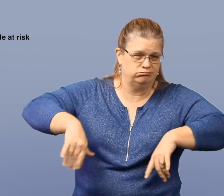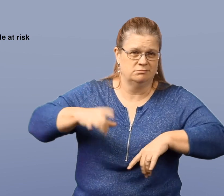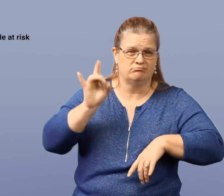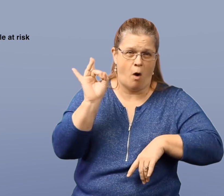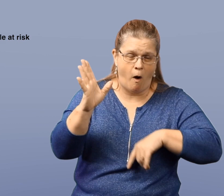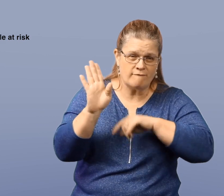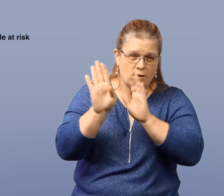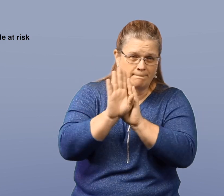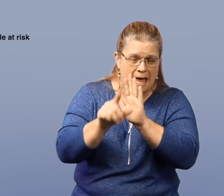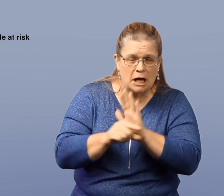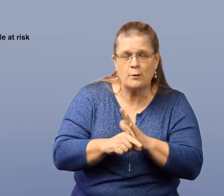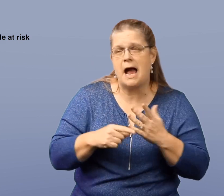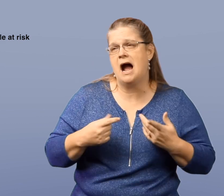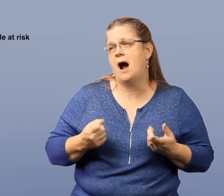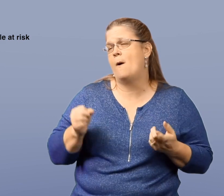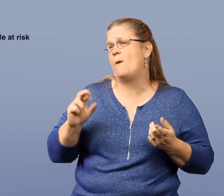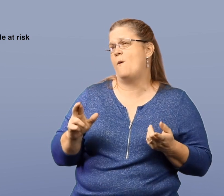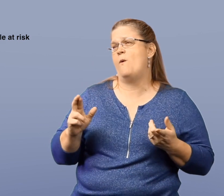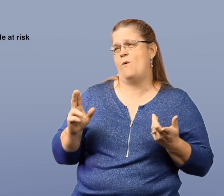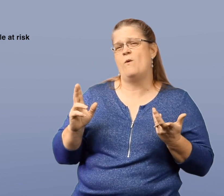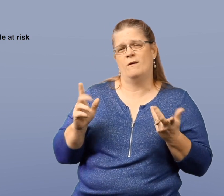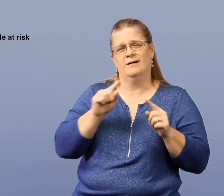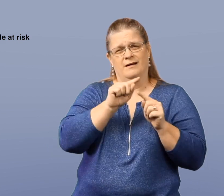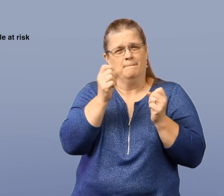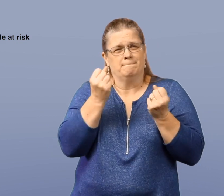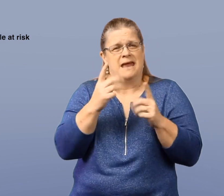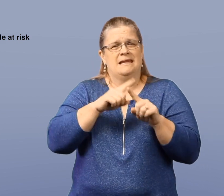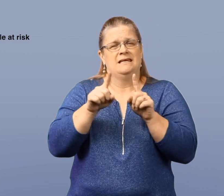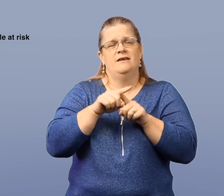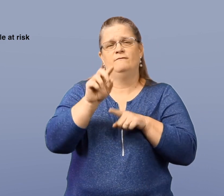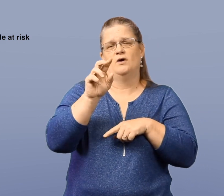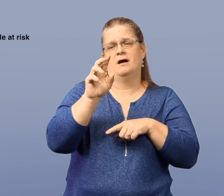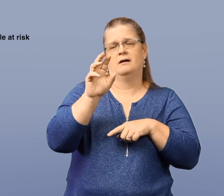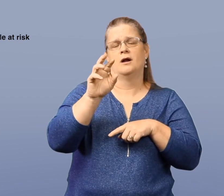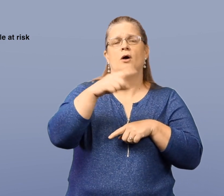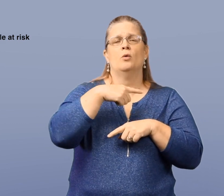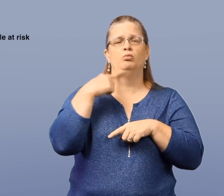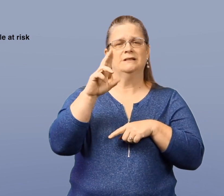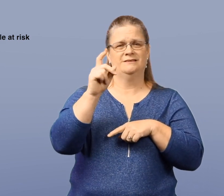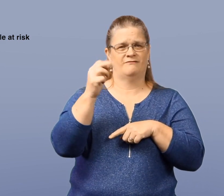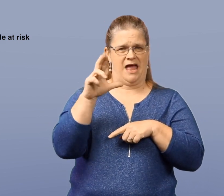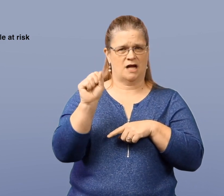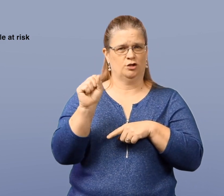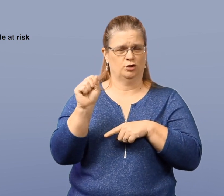perhaps come from a traumatic background, or other risk factors.